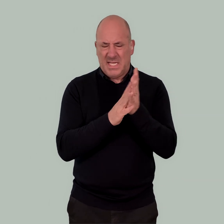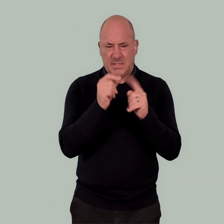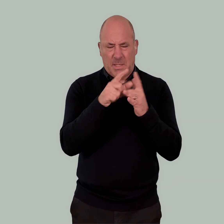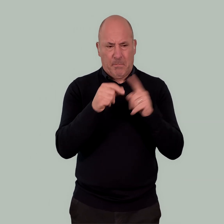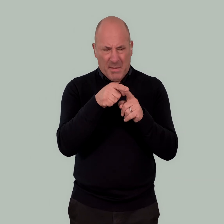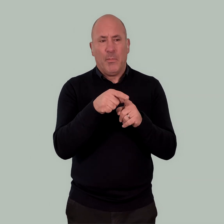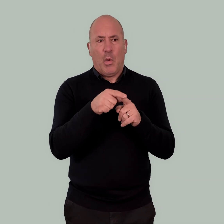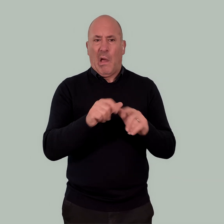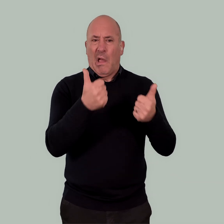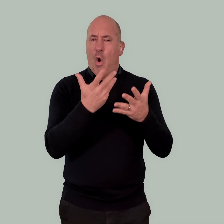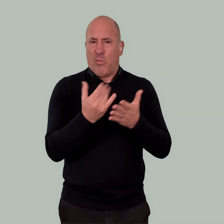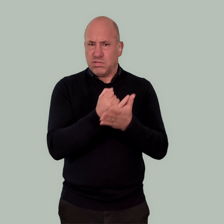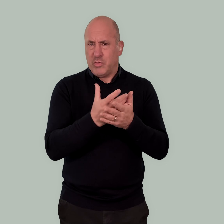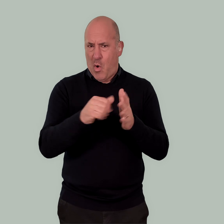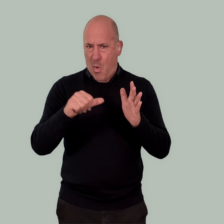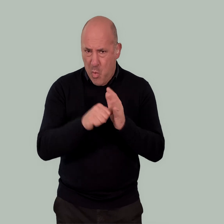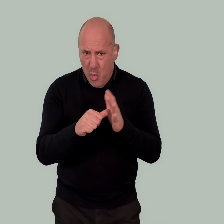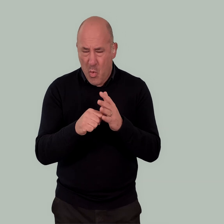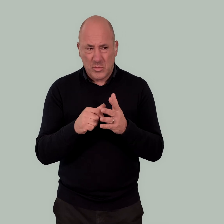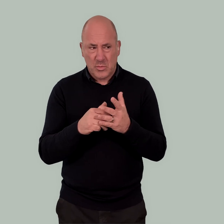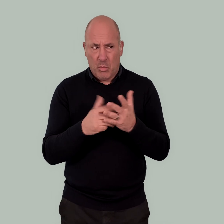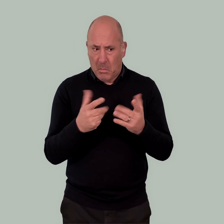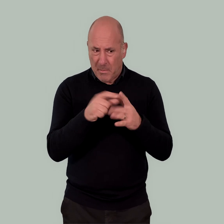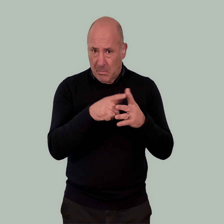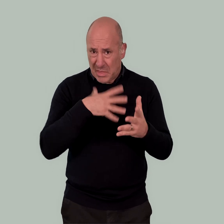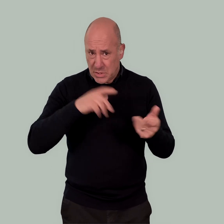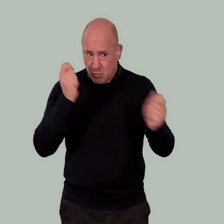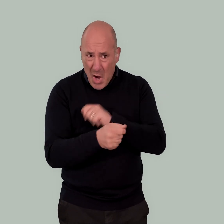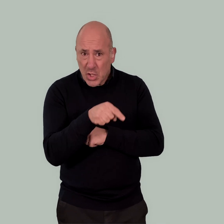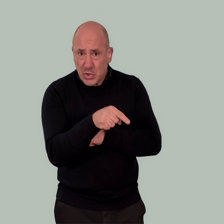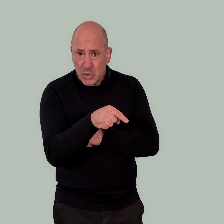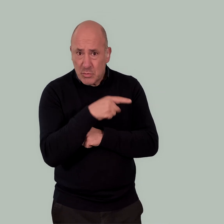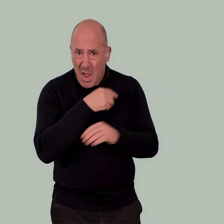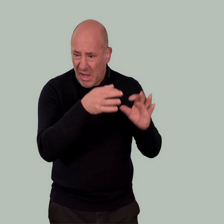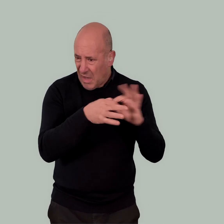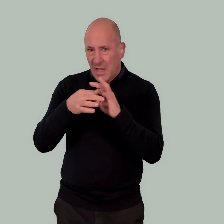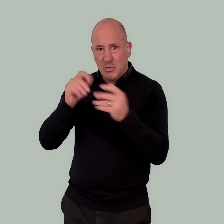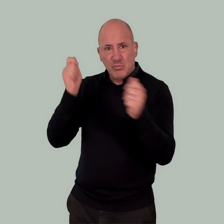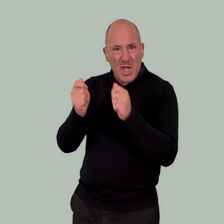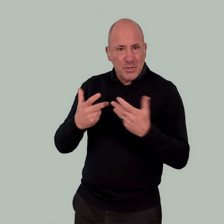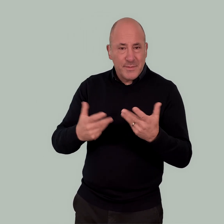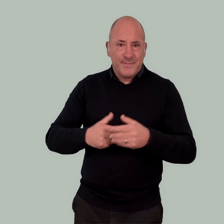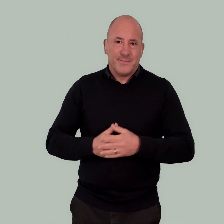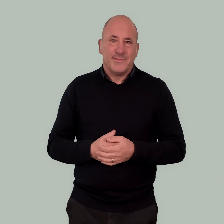how has this impacted PIP and does PIP need to change accordingly?